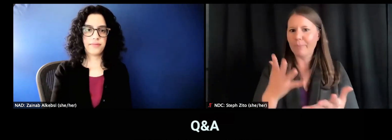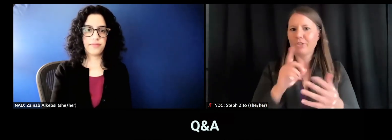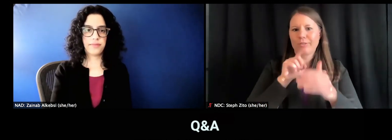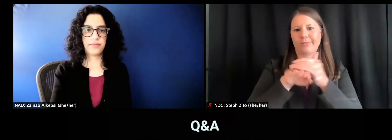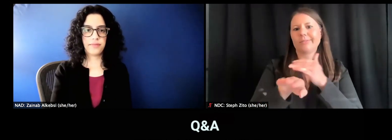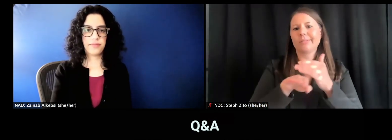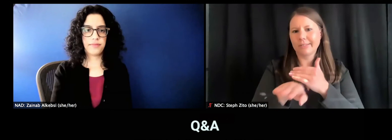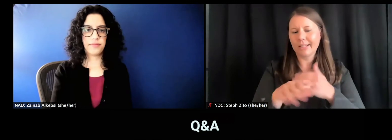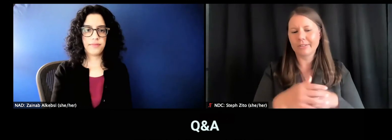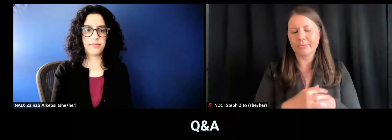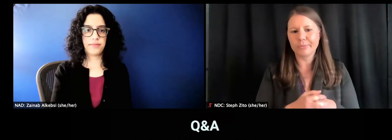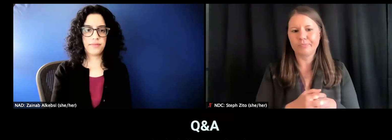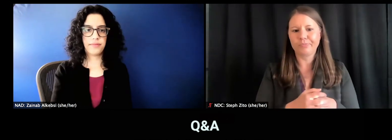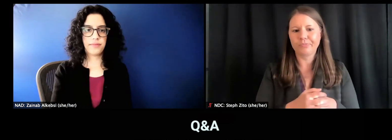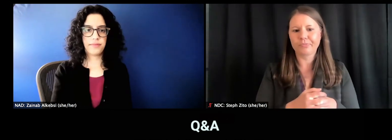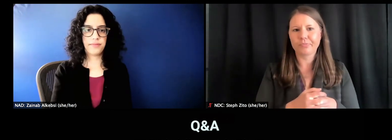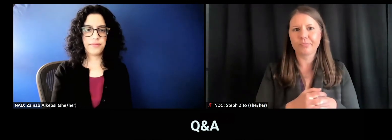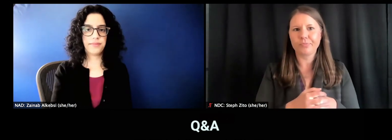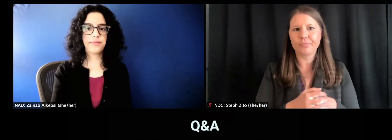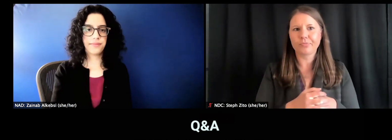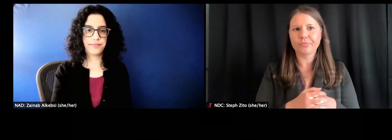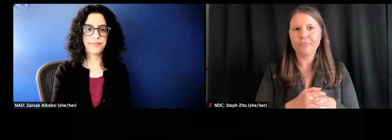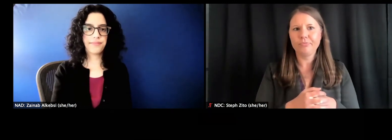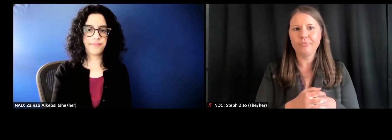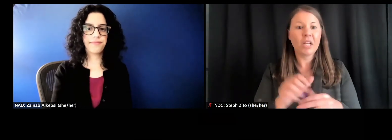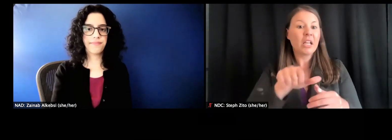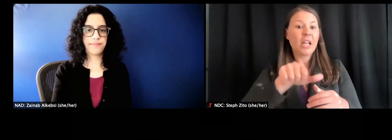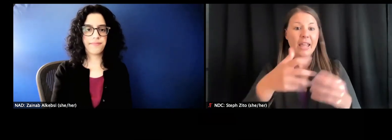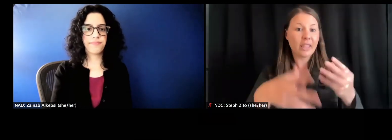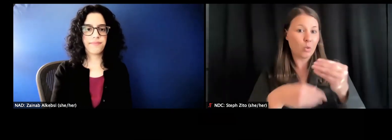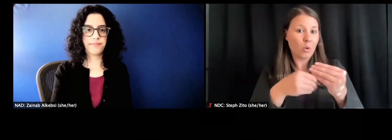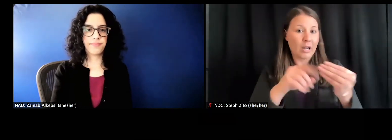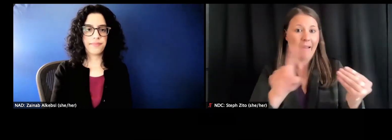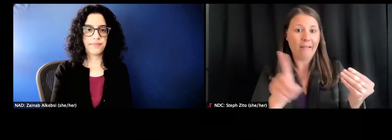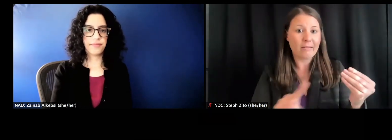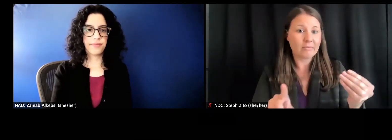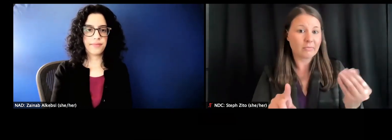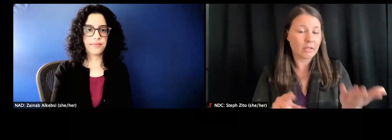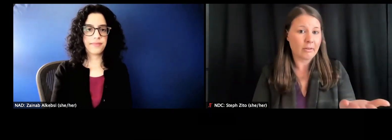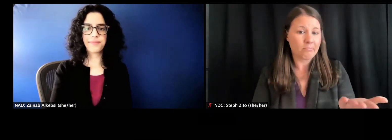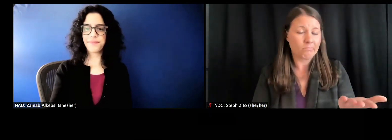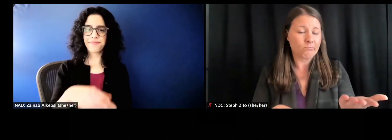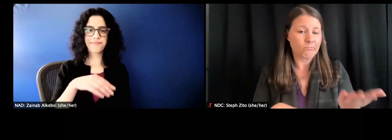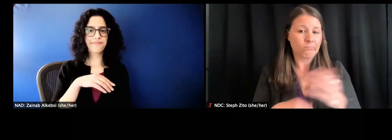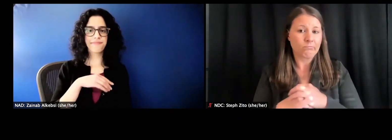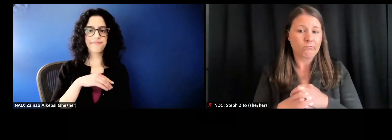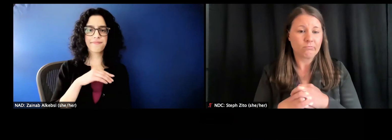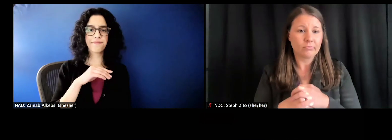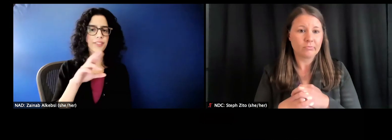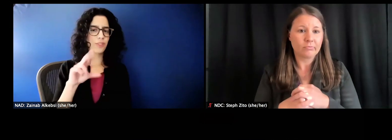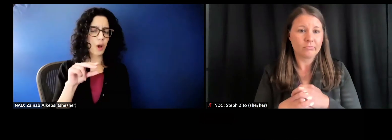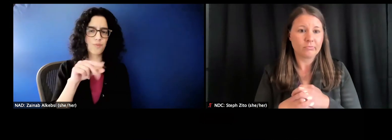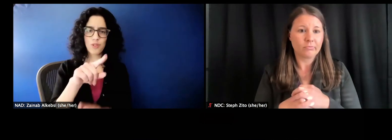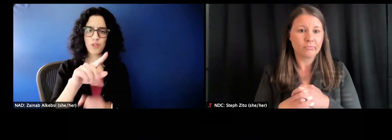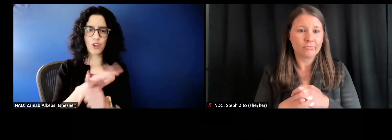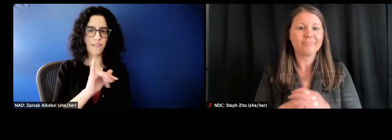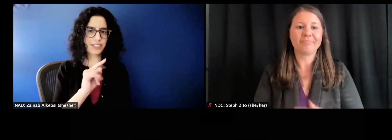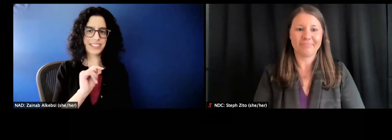We must make sure that the class material, course material is accessible to those students. Zainab, would you like to add anything to that?